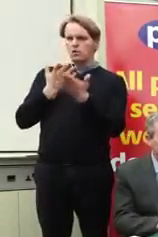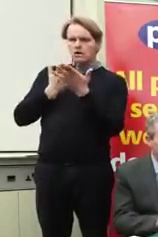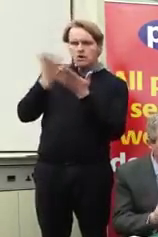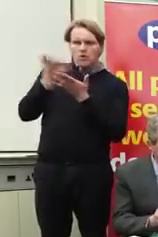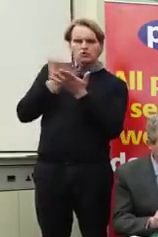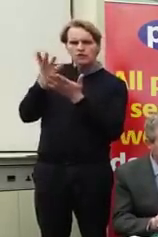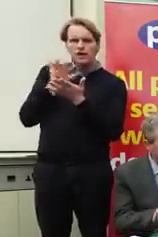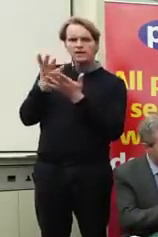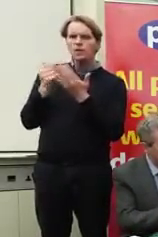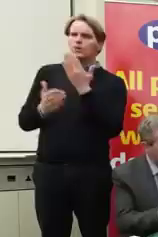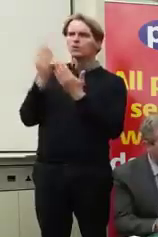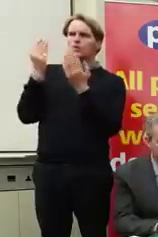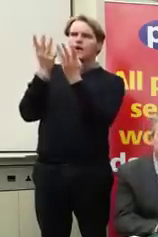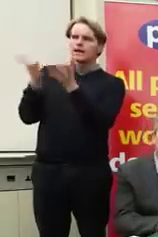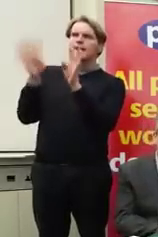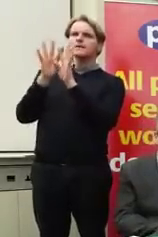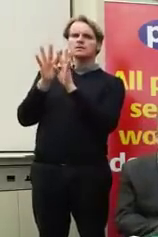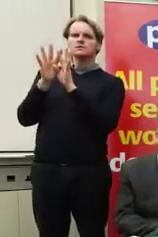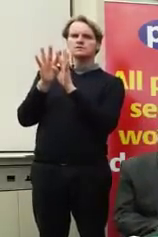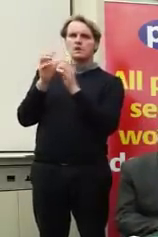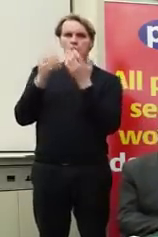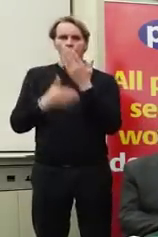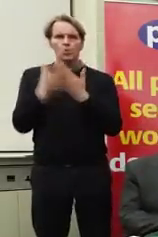of cabinet minister a new Chancellor, a new Prime Minister who actually